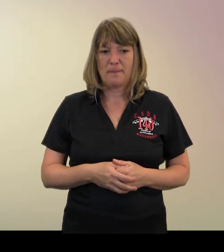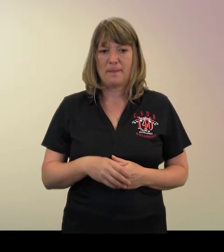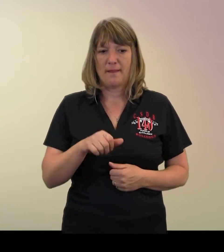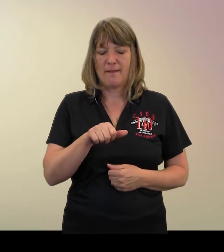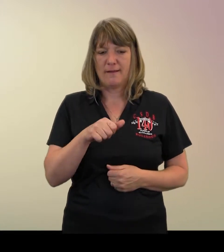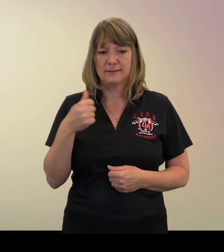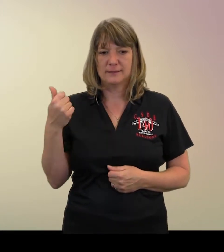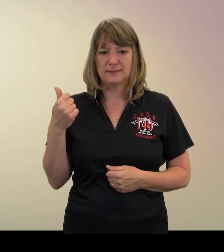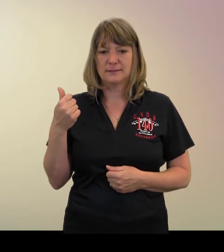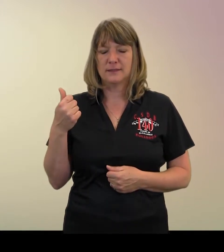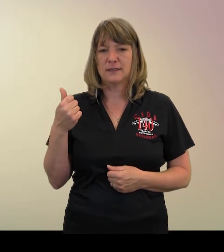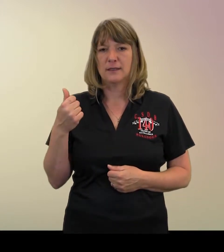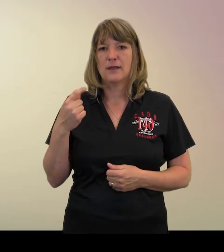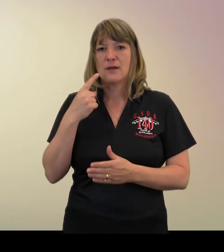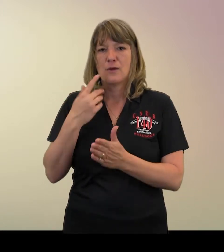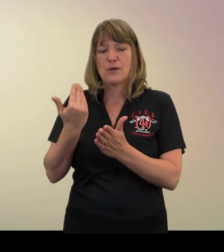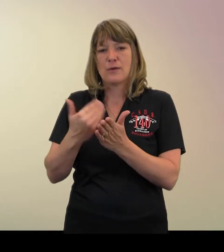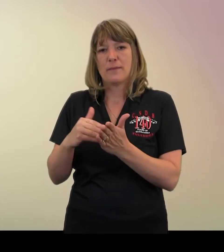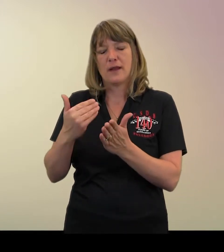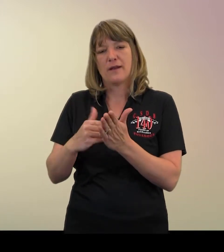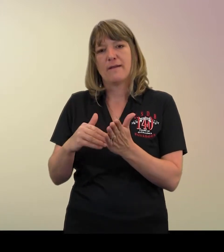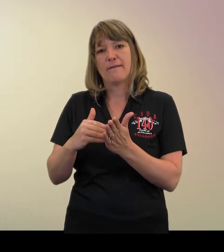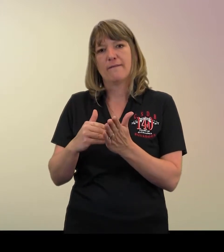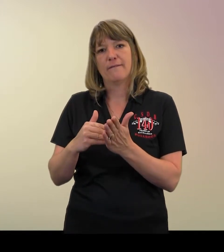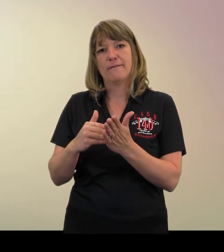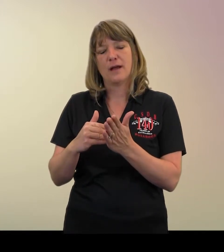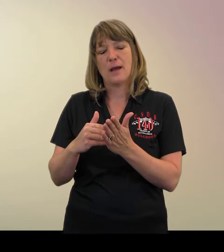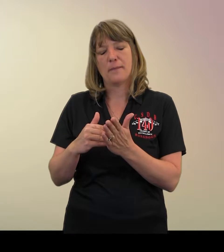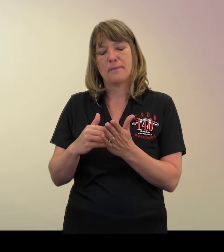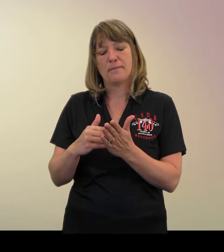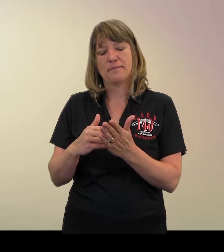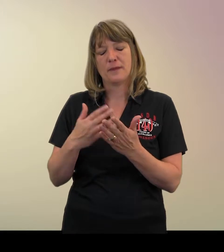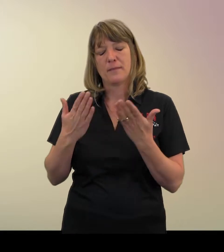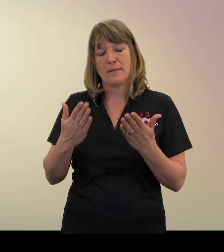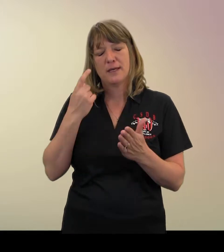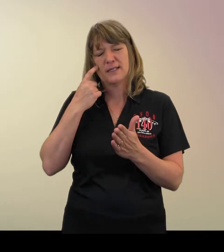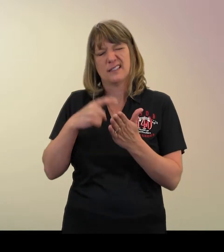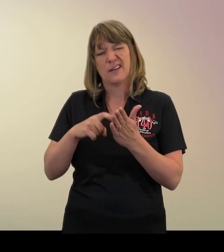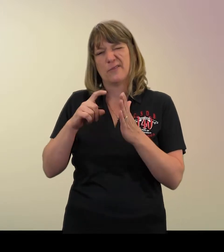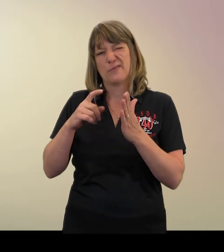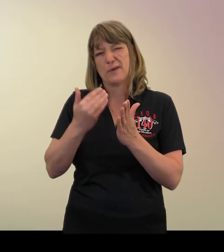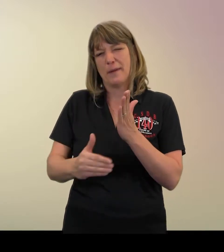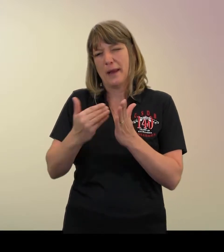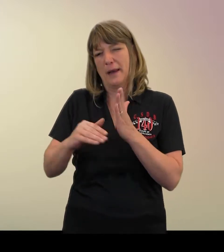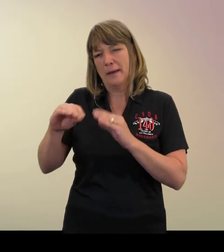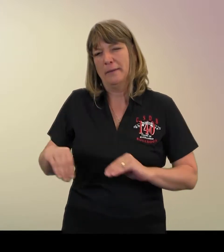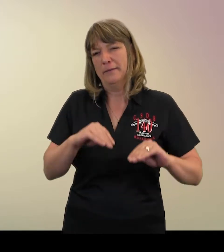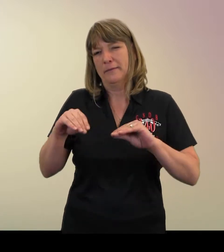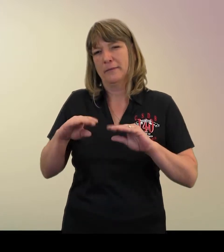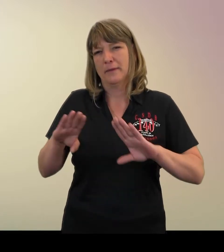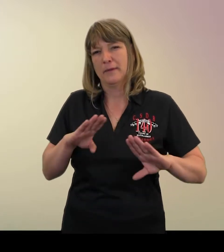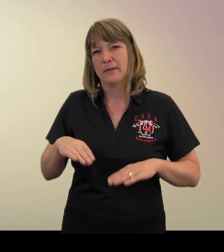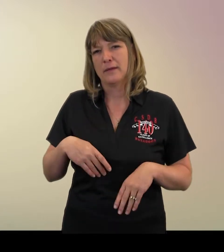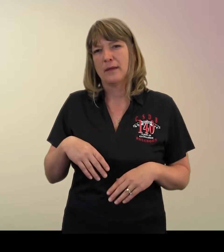Another way that you might see this, repetitive nature of behavior might be repetitive use